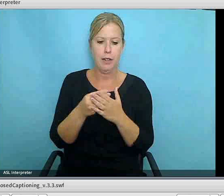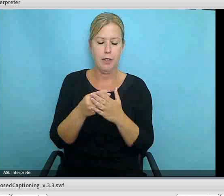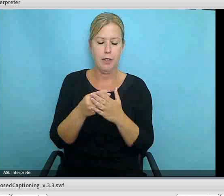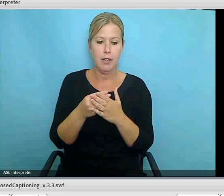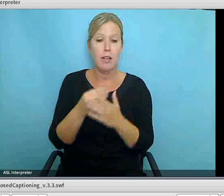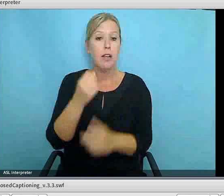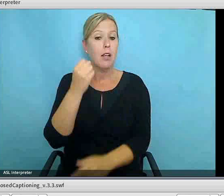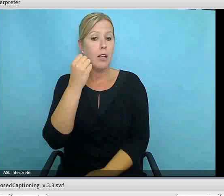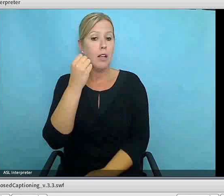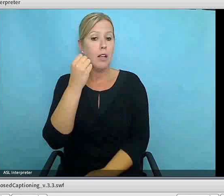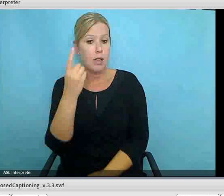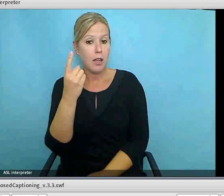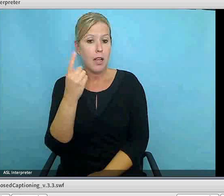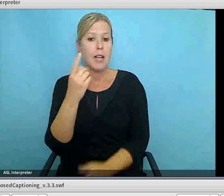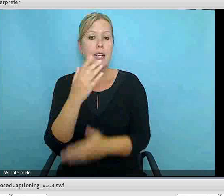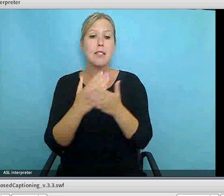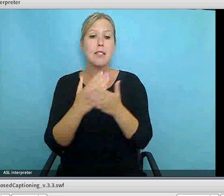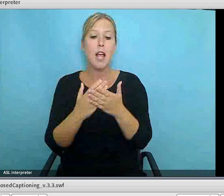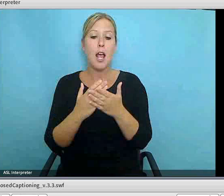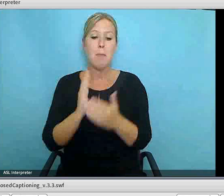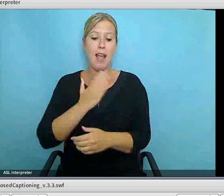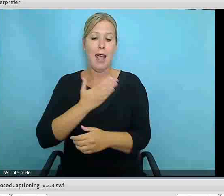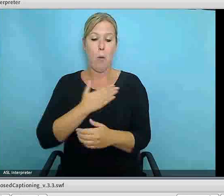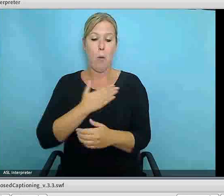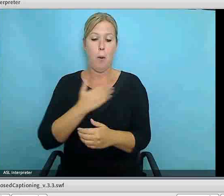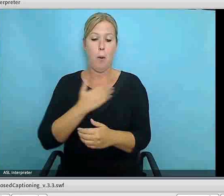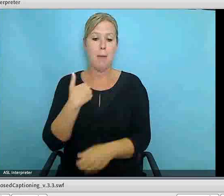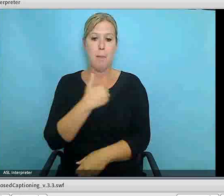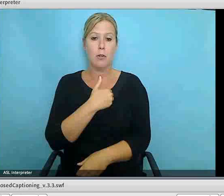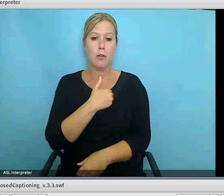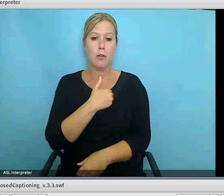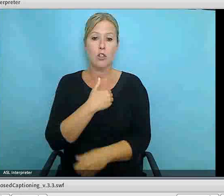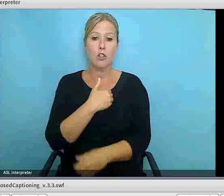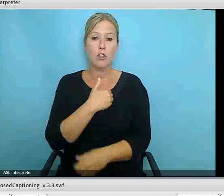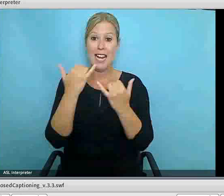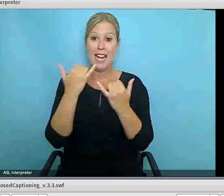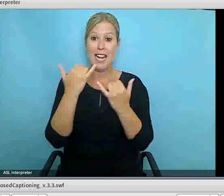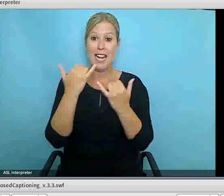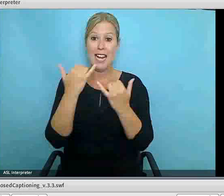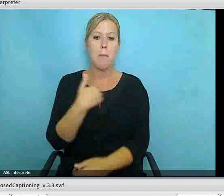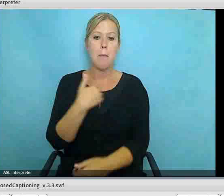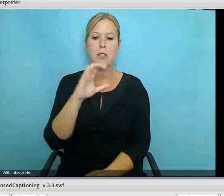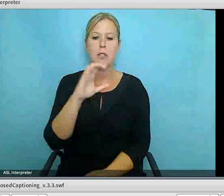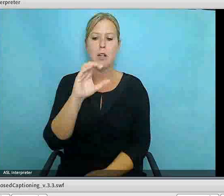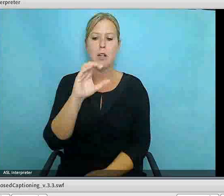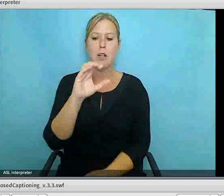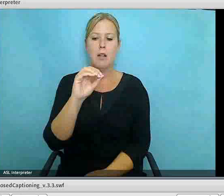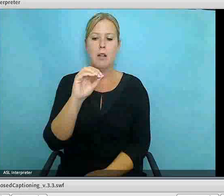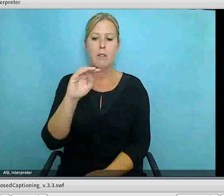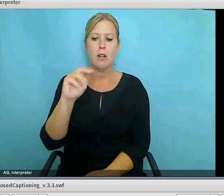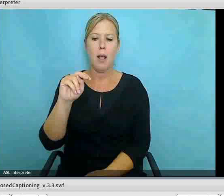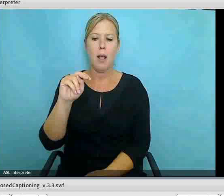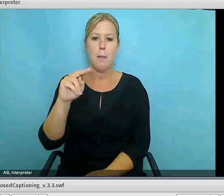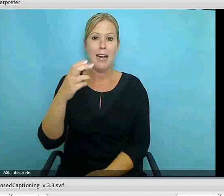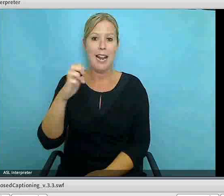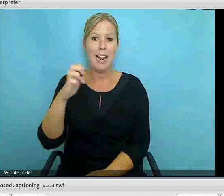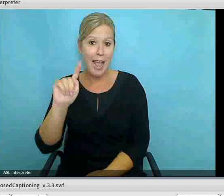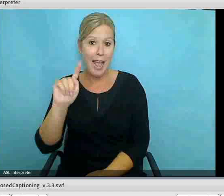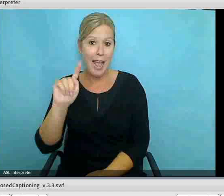to pay premiums to MassHealth in order to be MassHealth eligible.